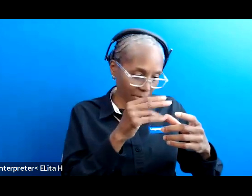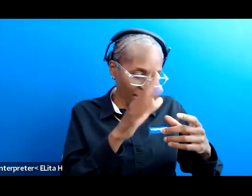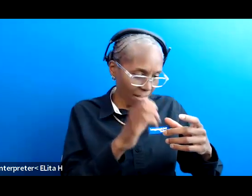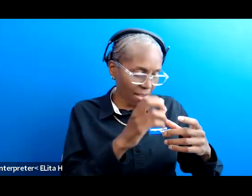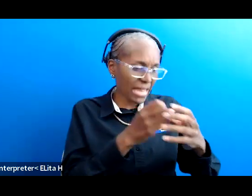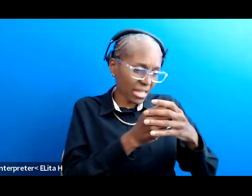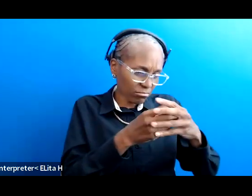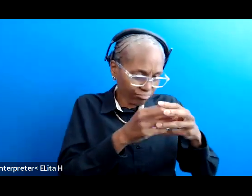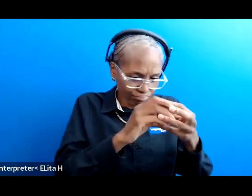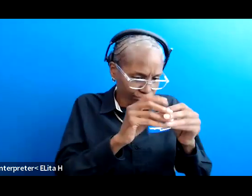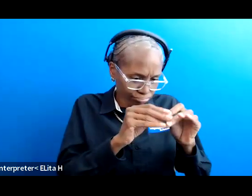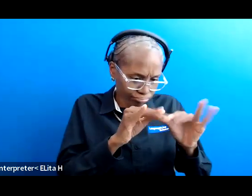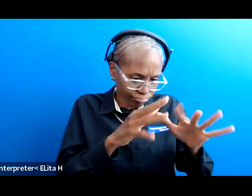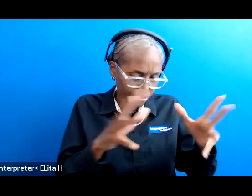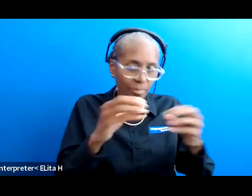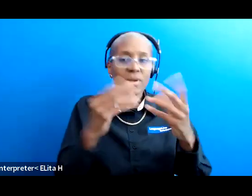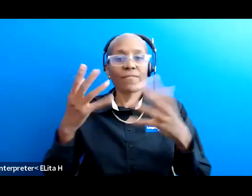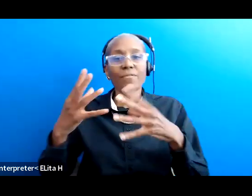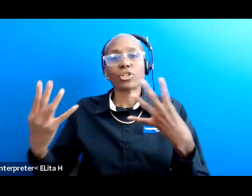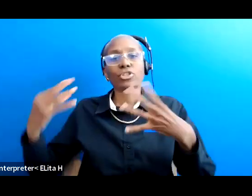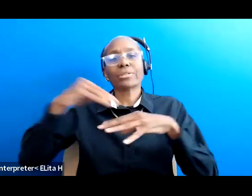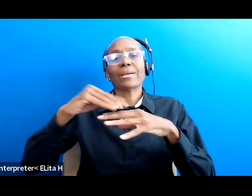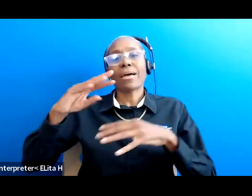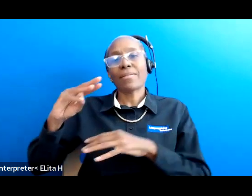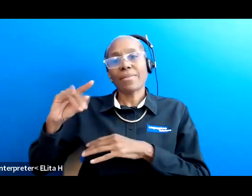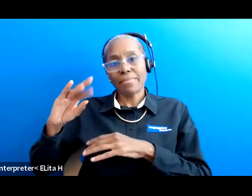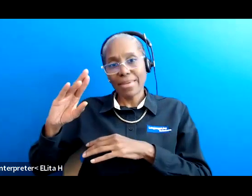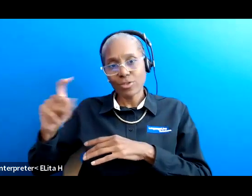But yes, they do have the matrix now for how to grow them within the spinal cord.